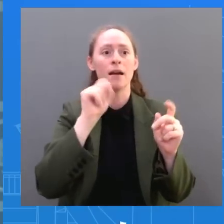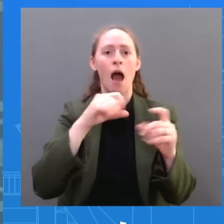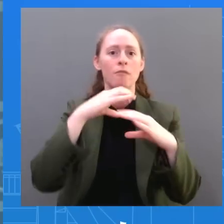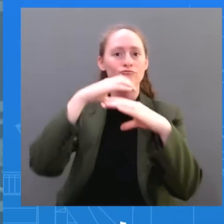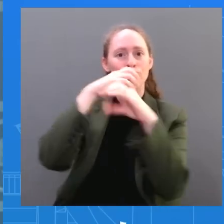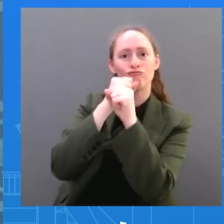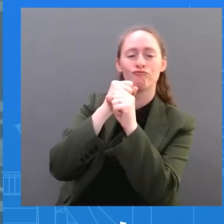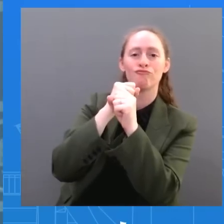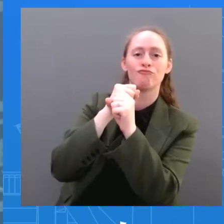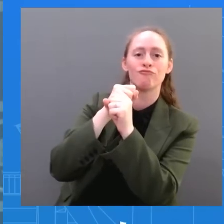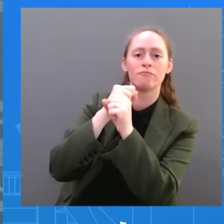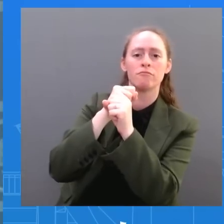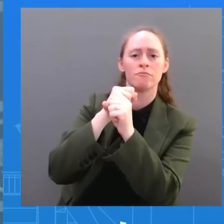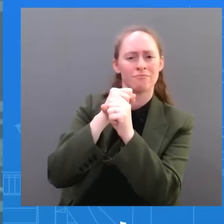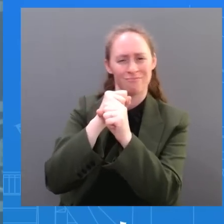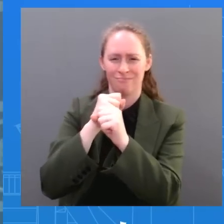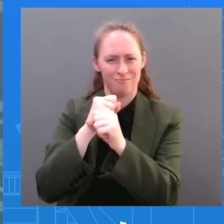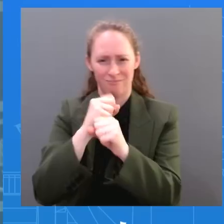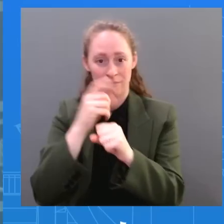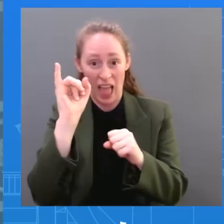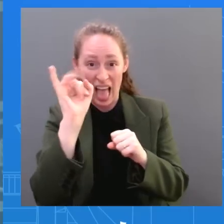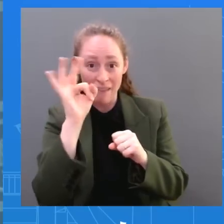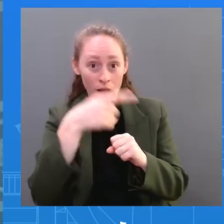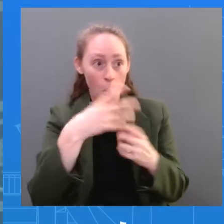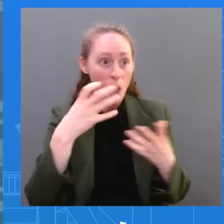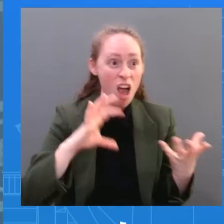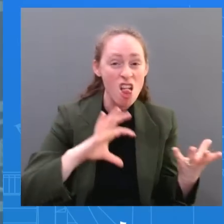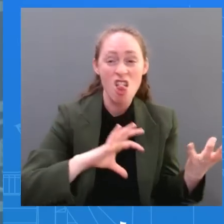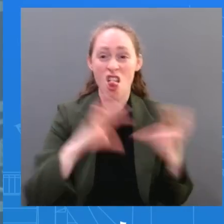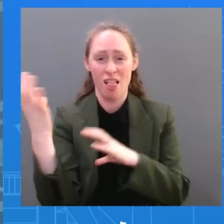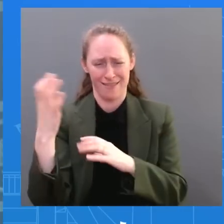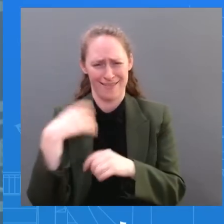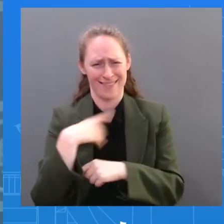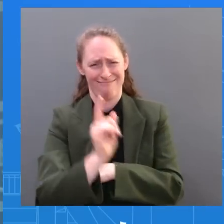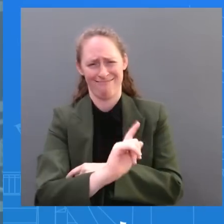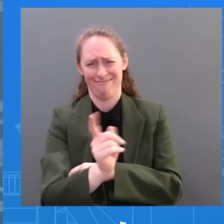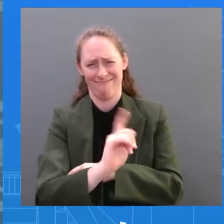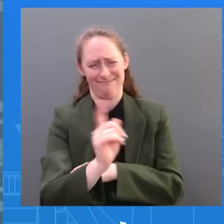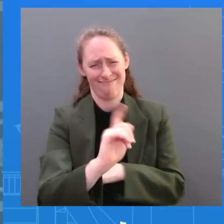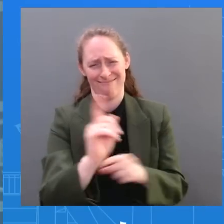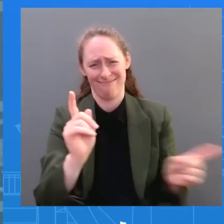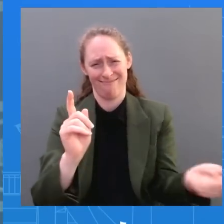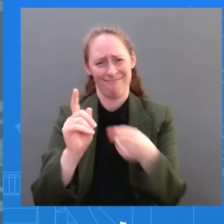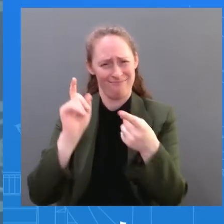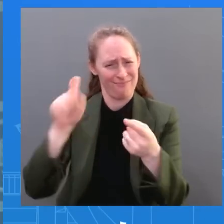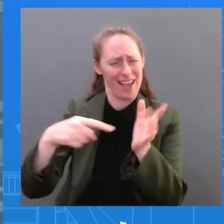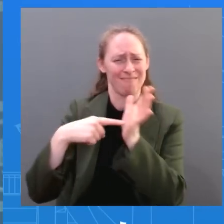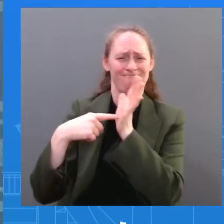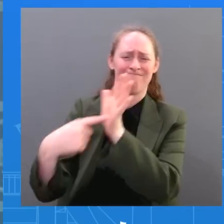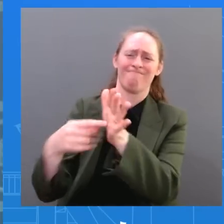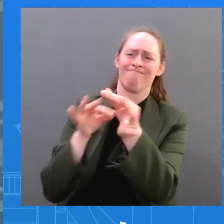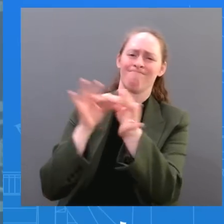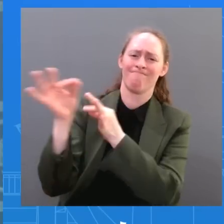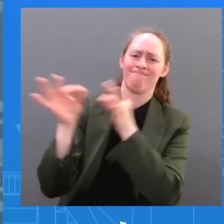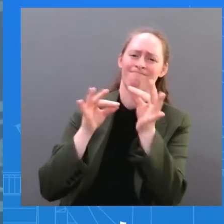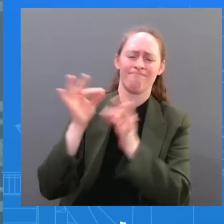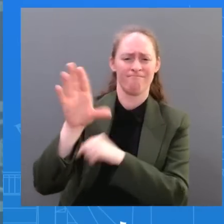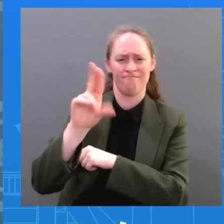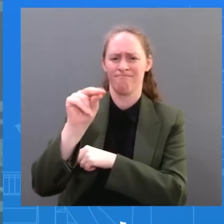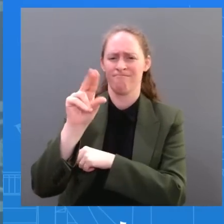to assert executive privilege with respect to documents or testimony about the extraordinary events under investigation